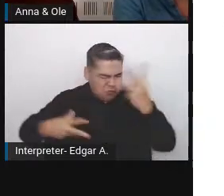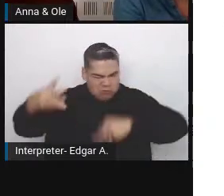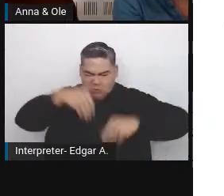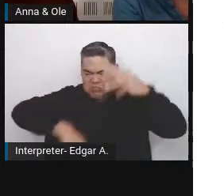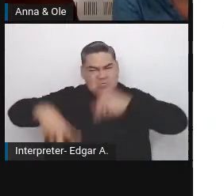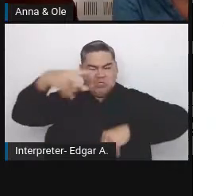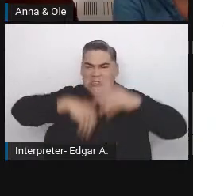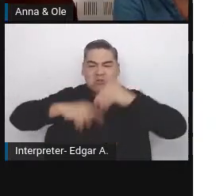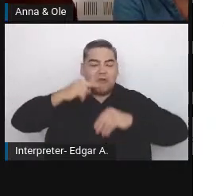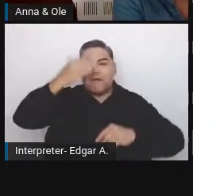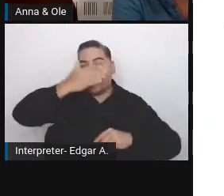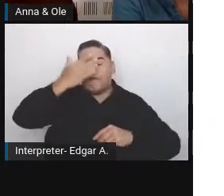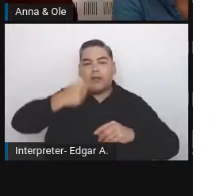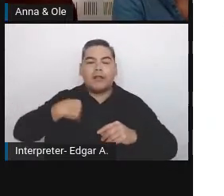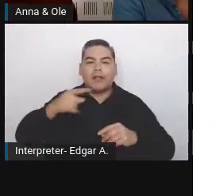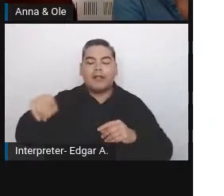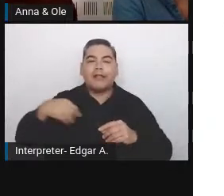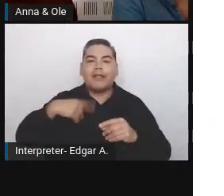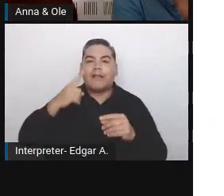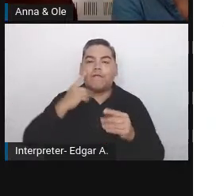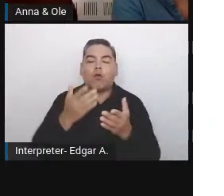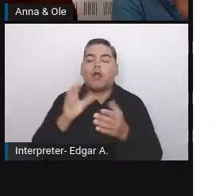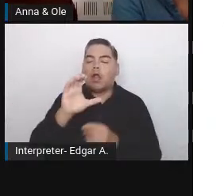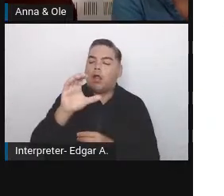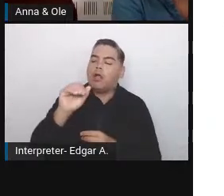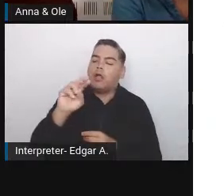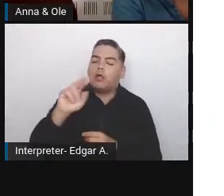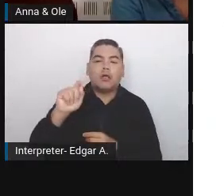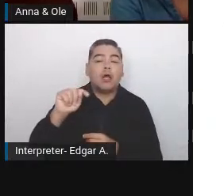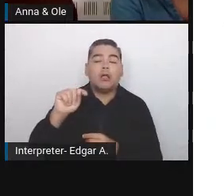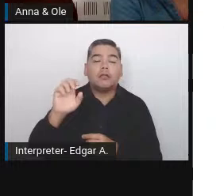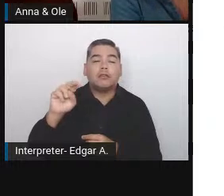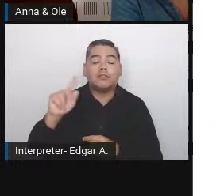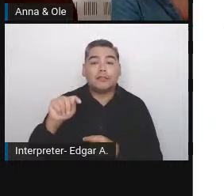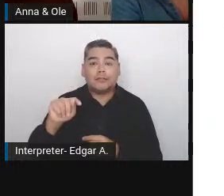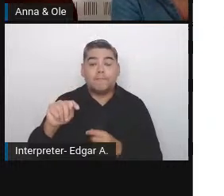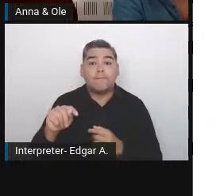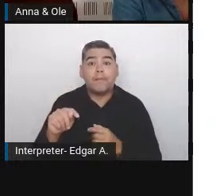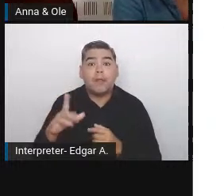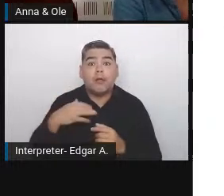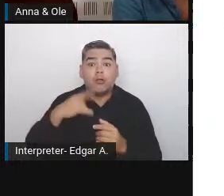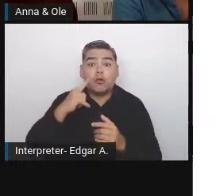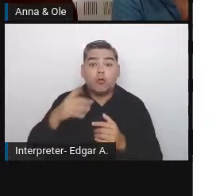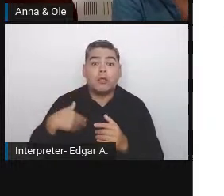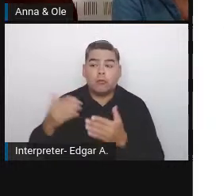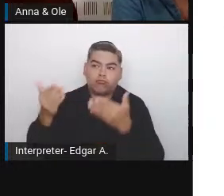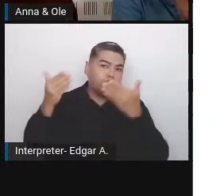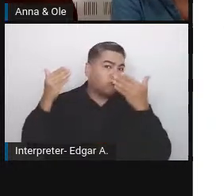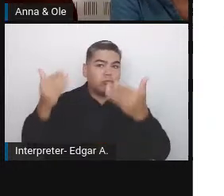Anna Ingeborg Linnet: . We worked hard at this page and got technical backend stuff put together with all of the front and